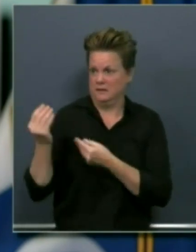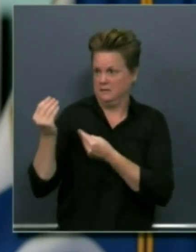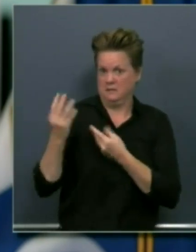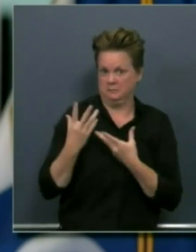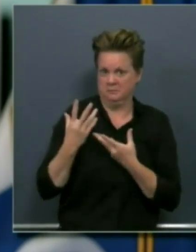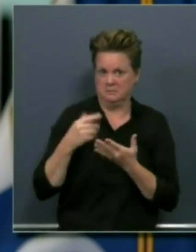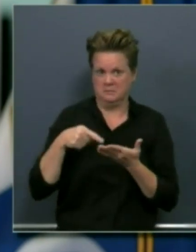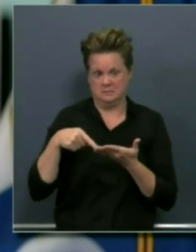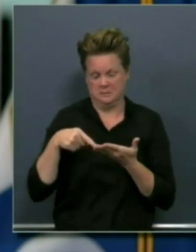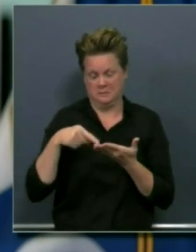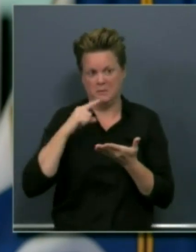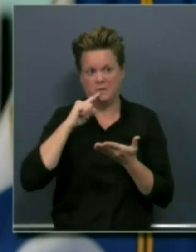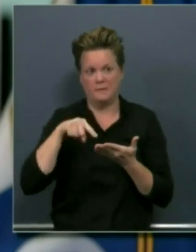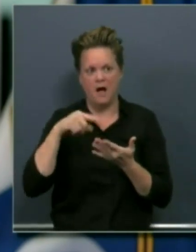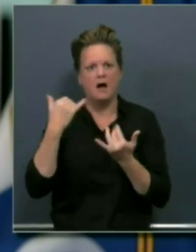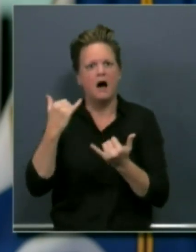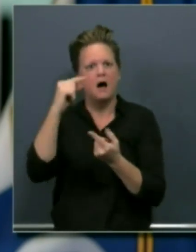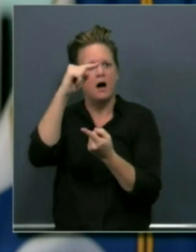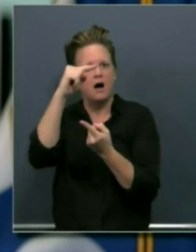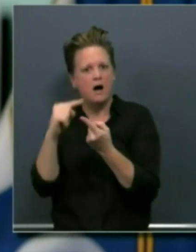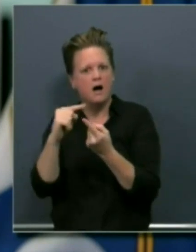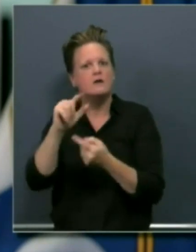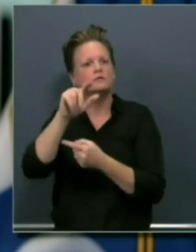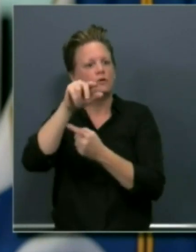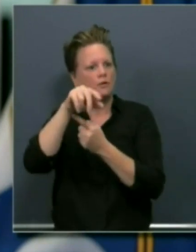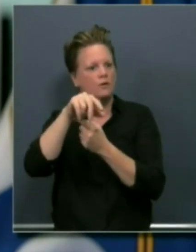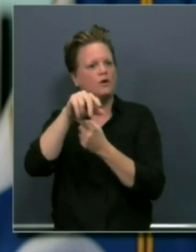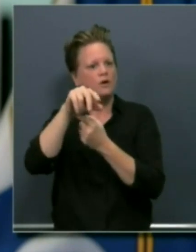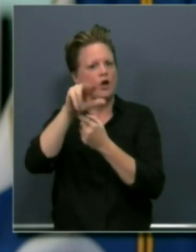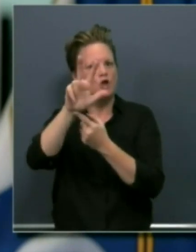GOOD NEWS IN THAT RESPECT THOUGH WEEKEND NUMBERS. I